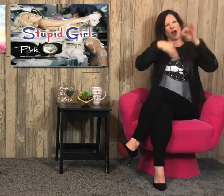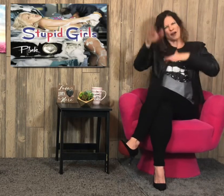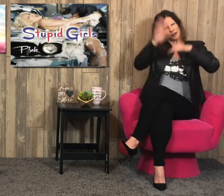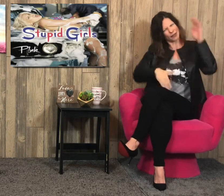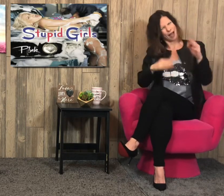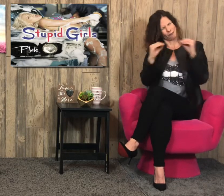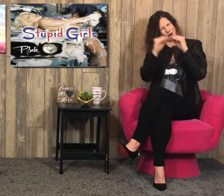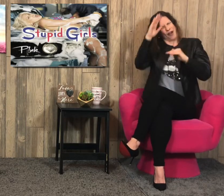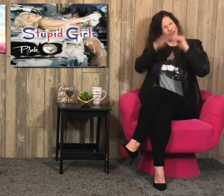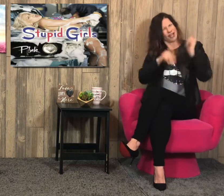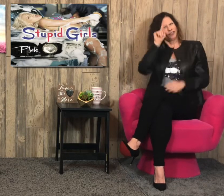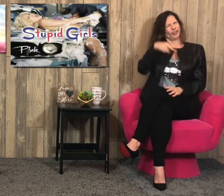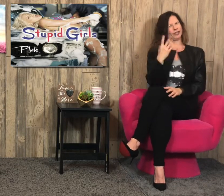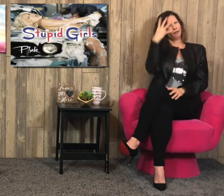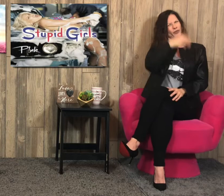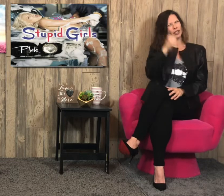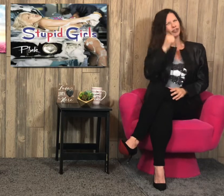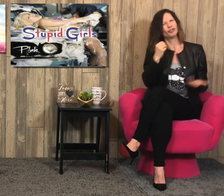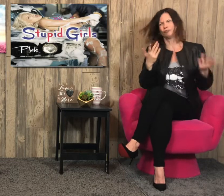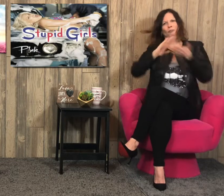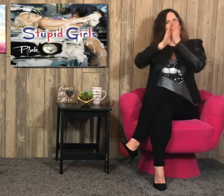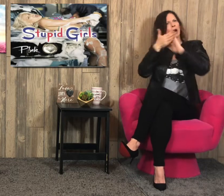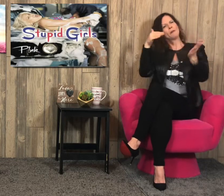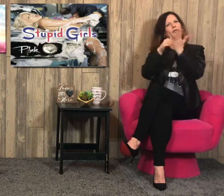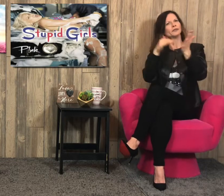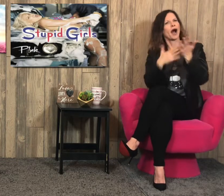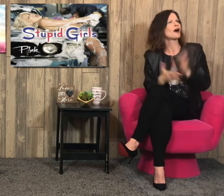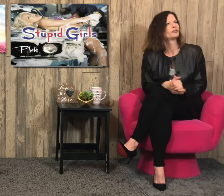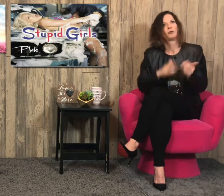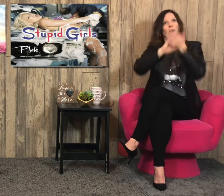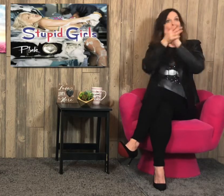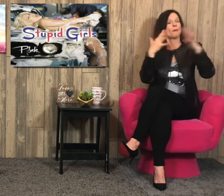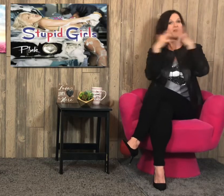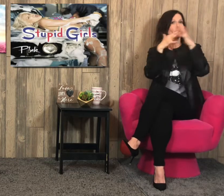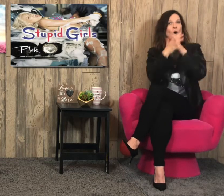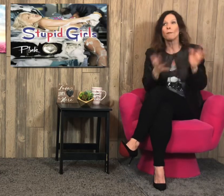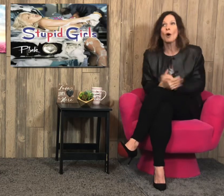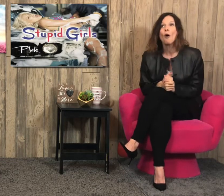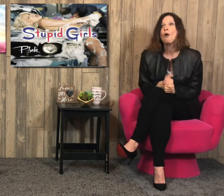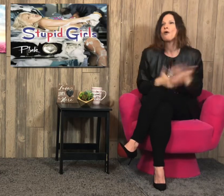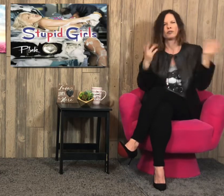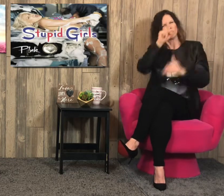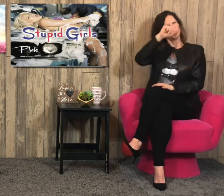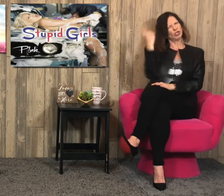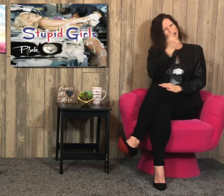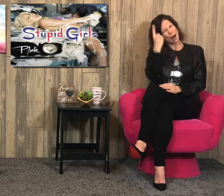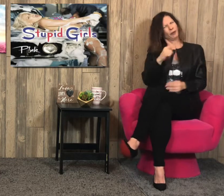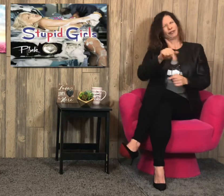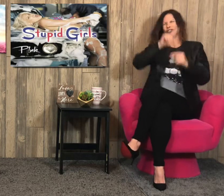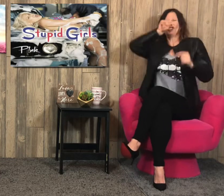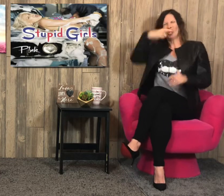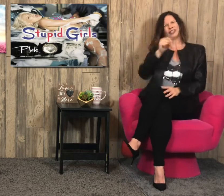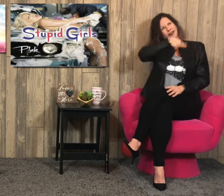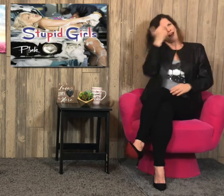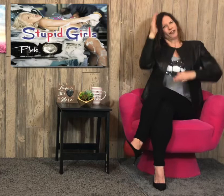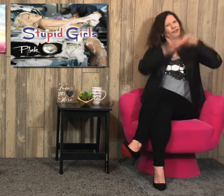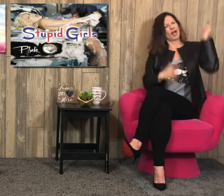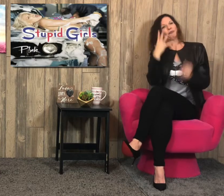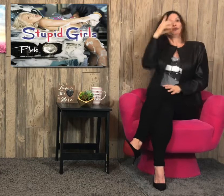Girls are more than a pretty face. Girls are doctors, athletes, and just overall doing something other than being just a pretty girl.